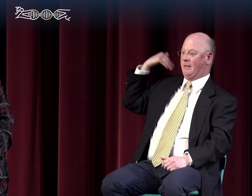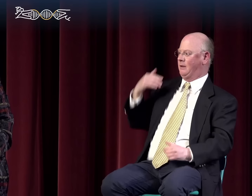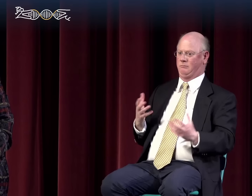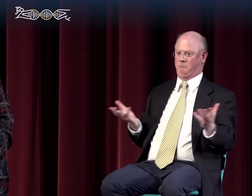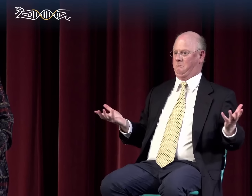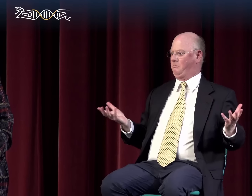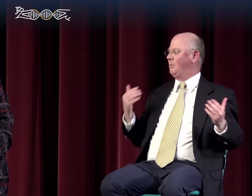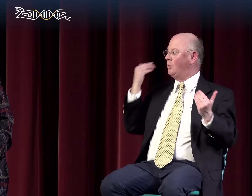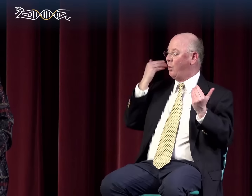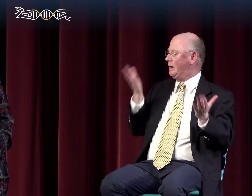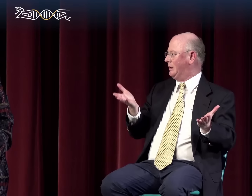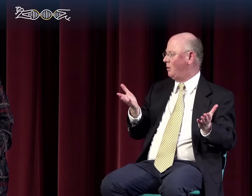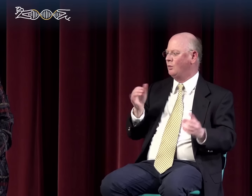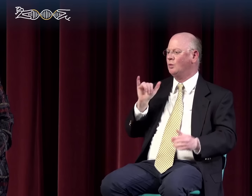Back then, it couldn't be known as quickly.